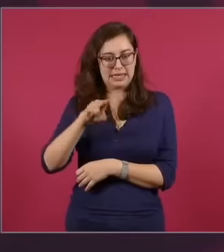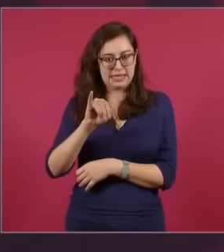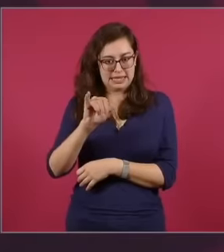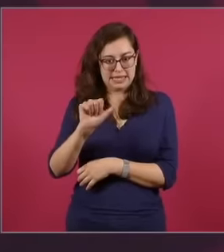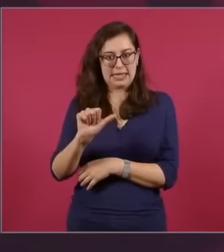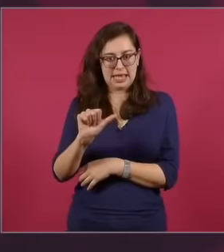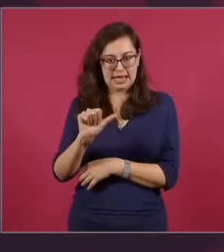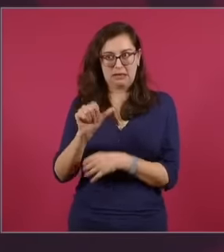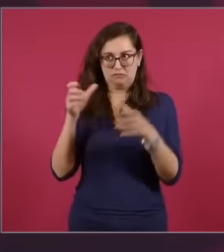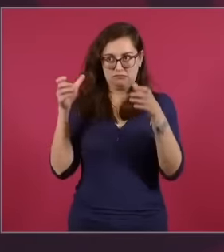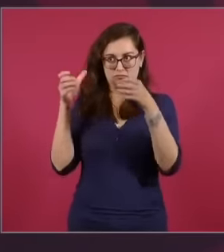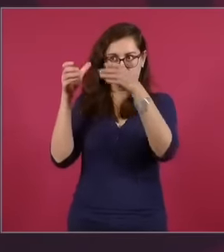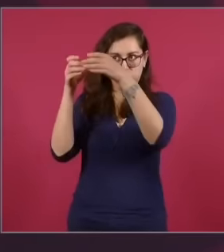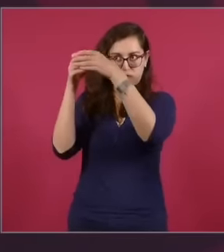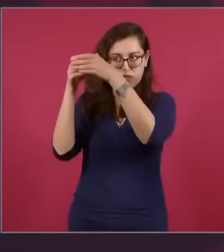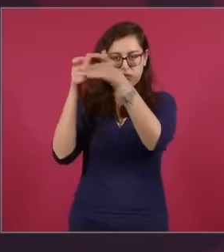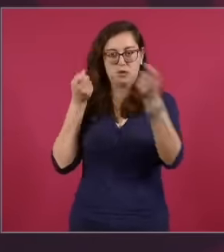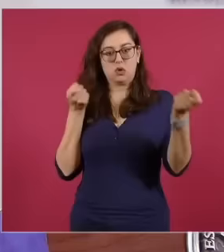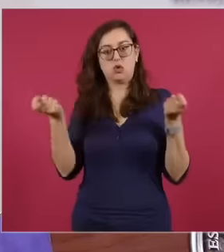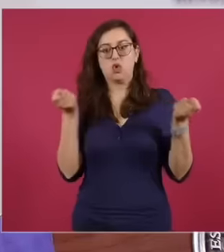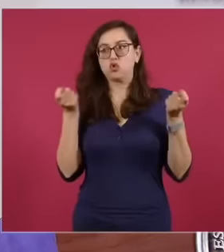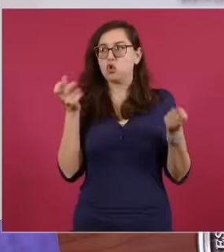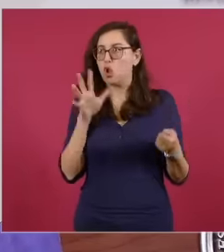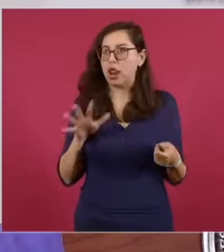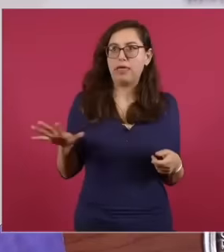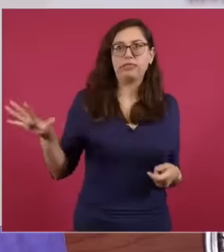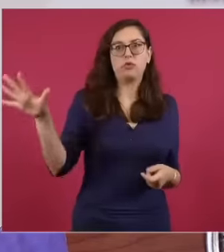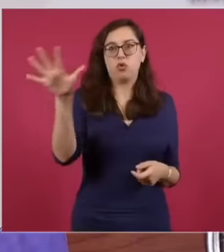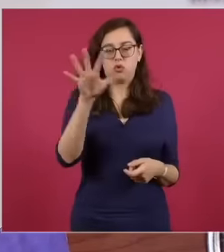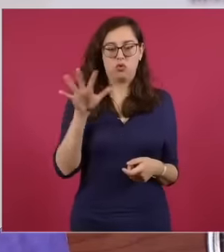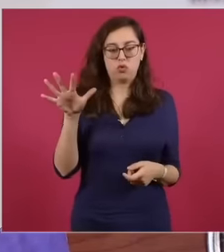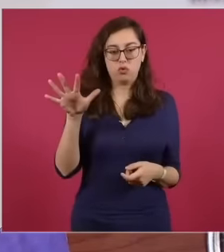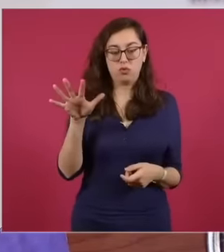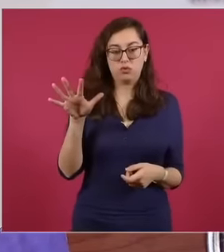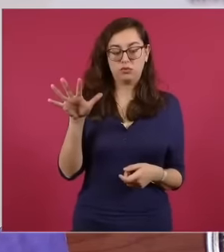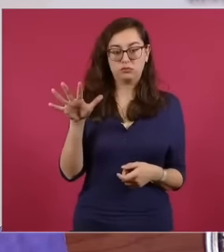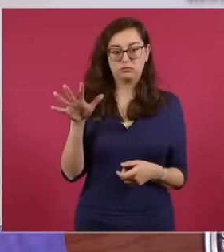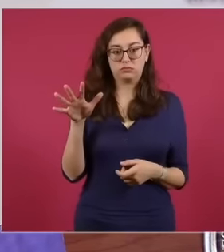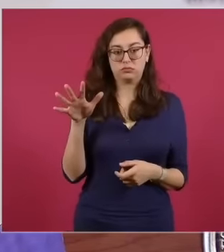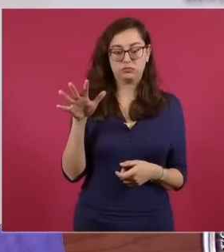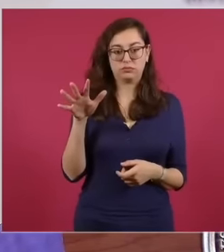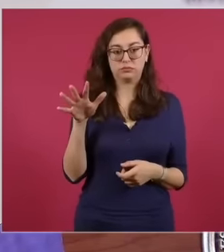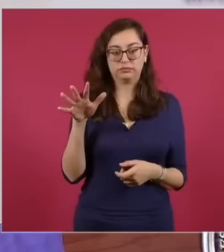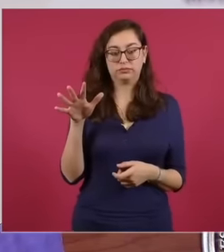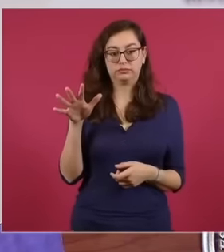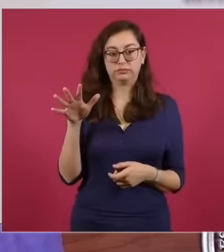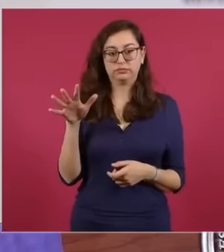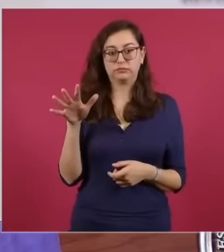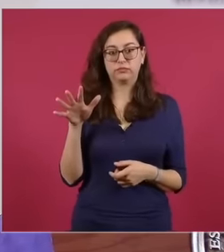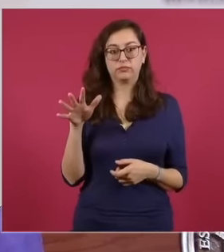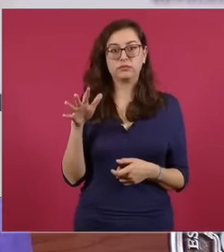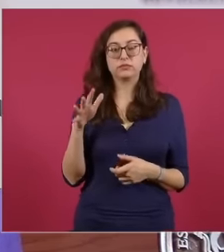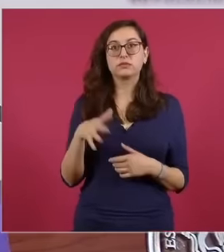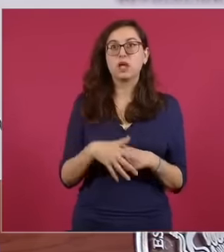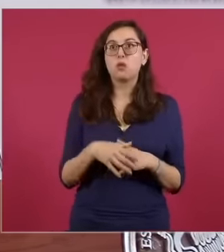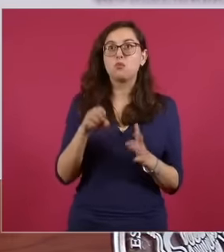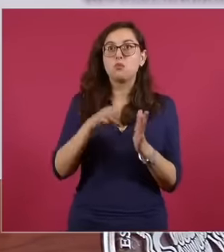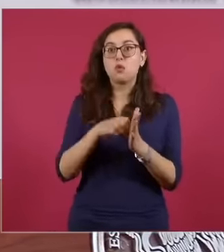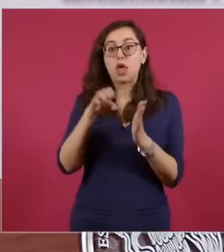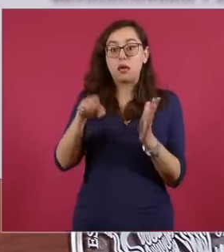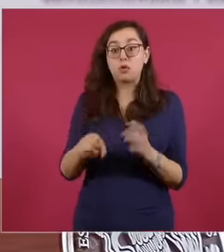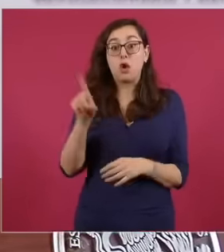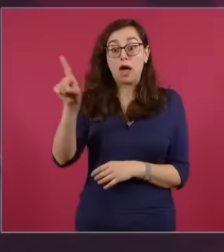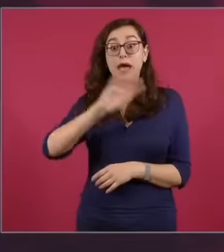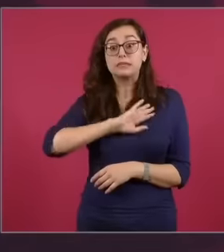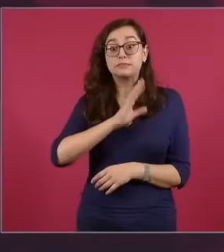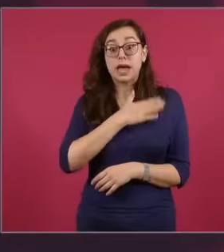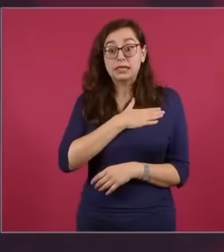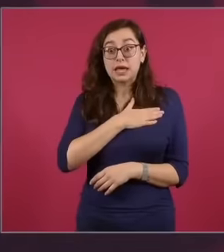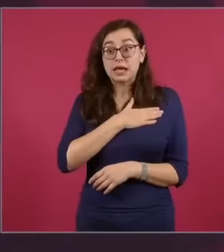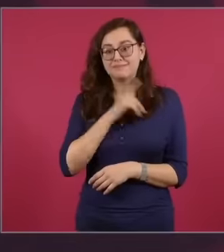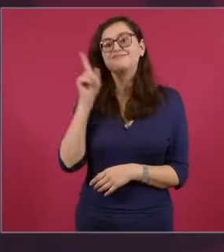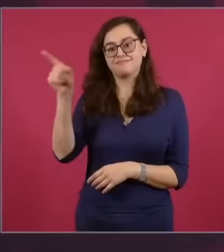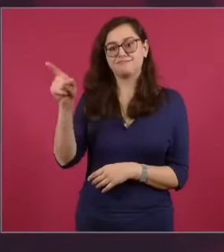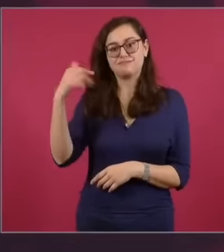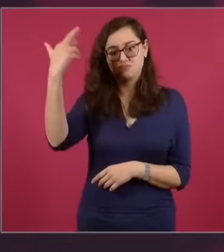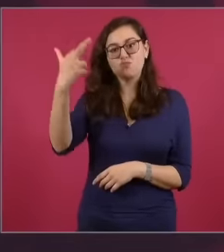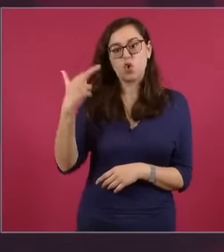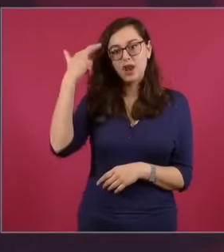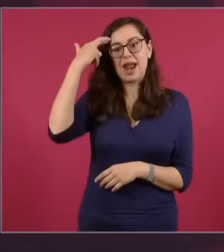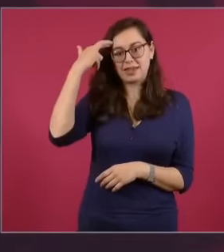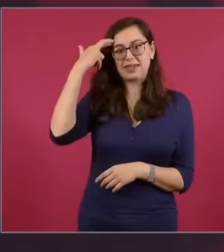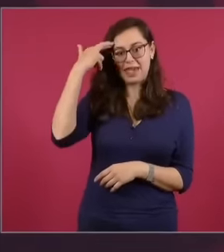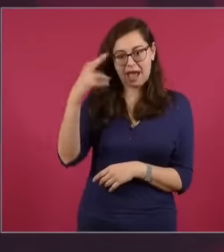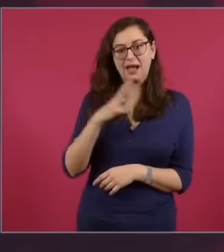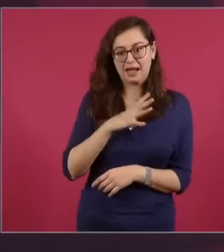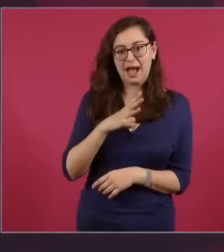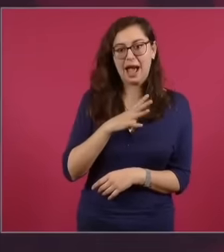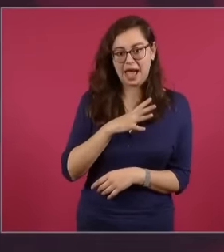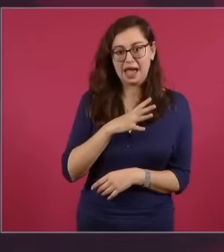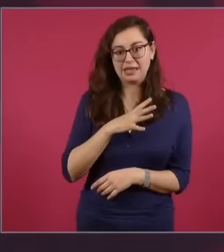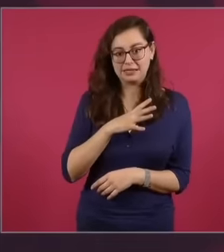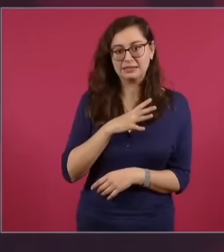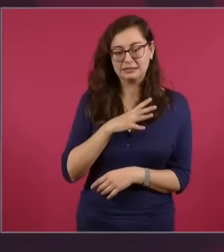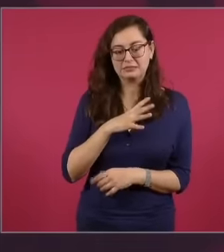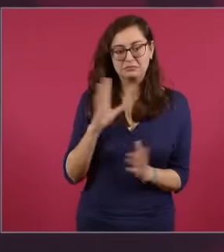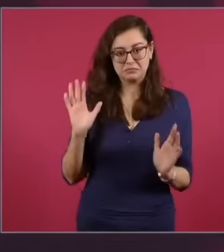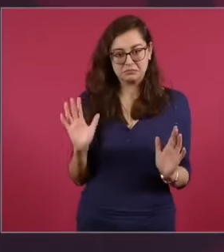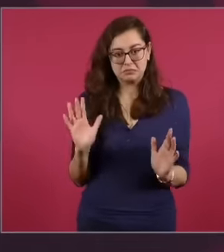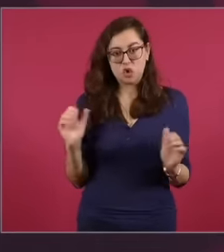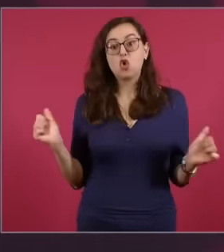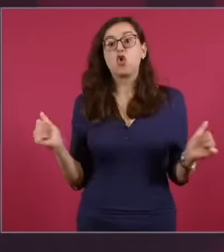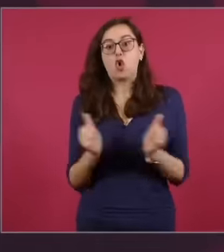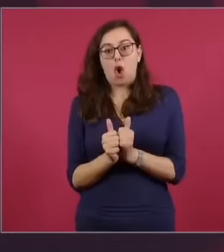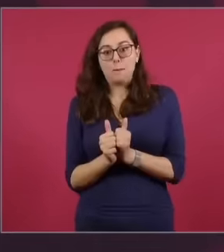There are Monarchs a monarchy in Spain a parliamentary monarchy not O